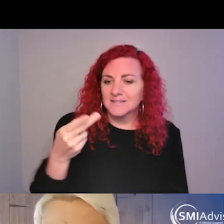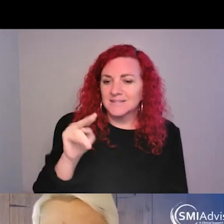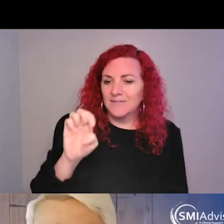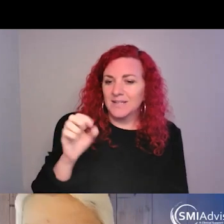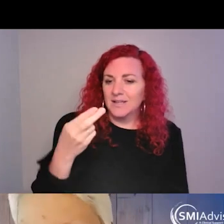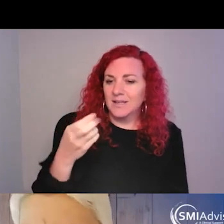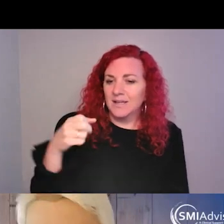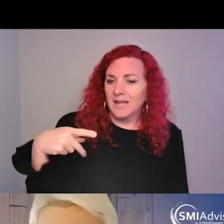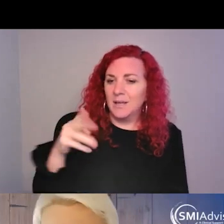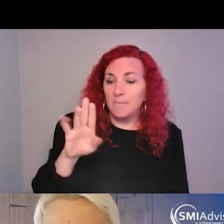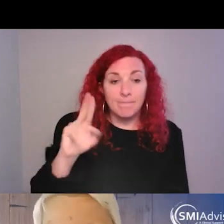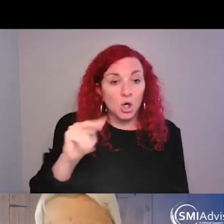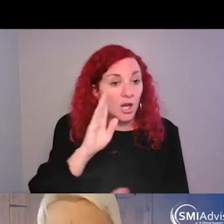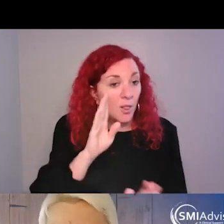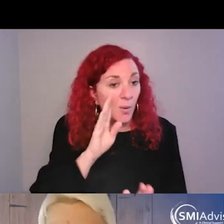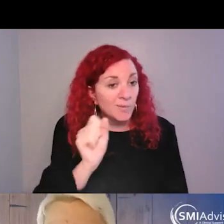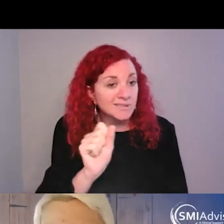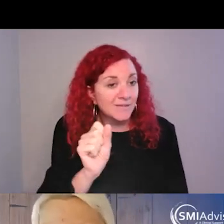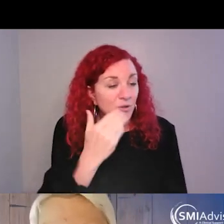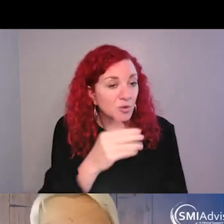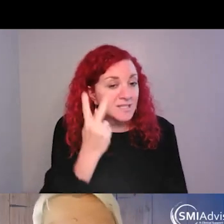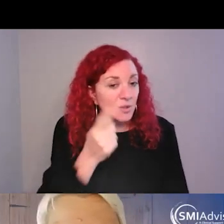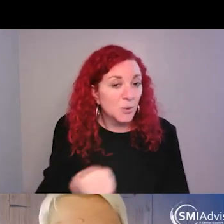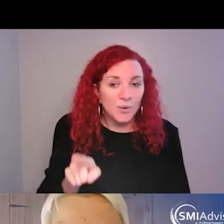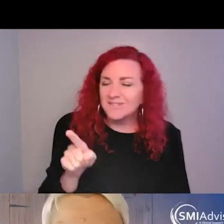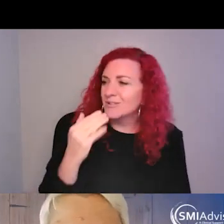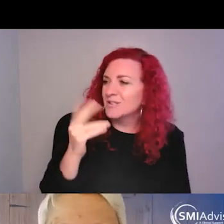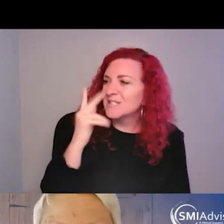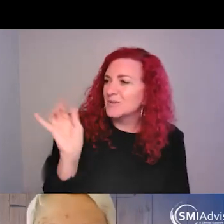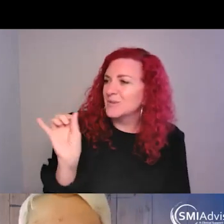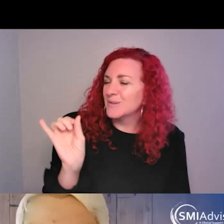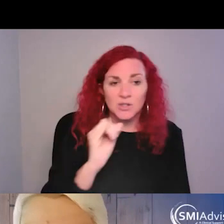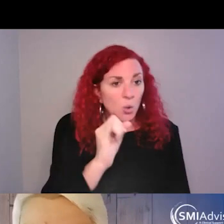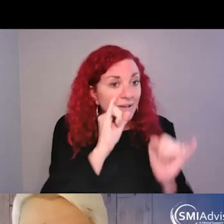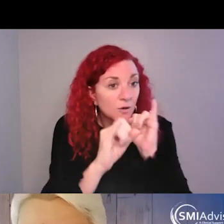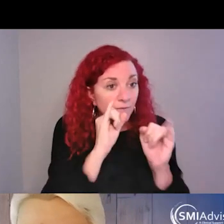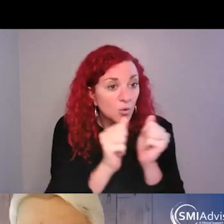HAPPY TO SEE YOU.